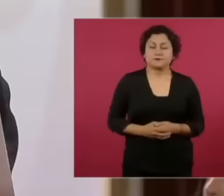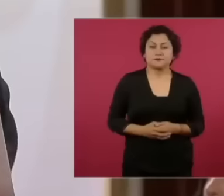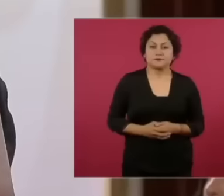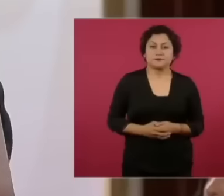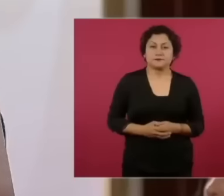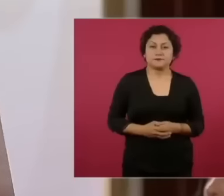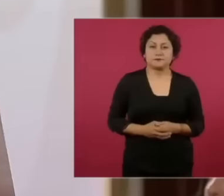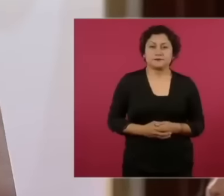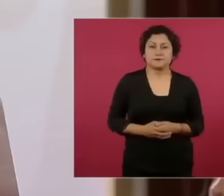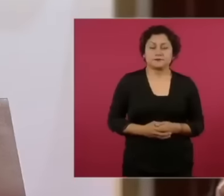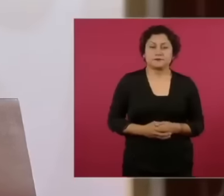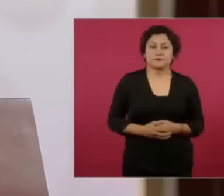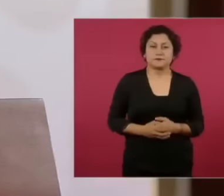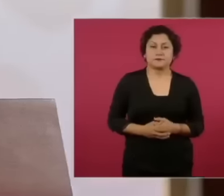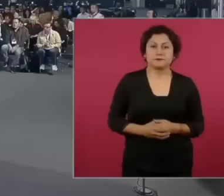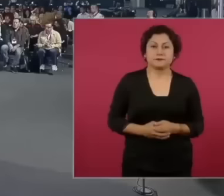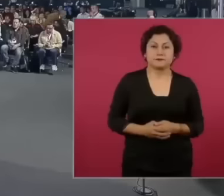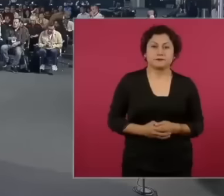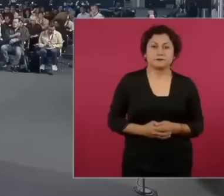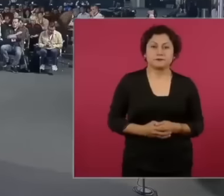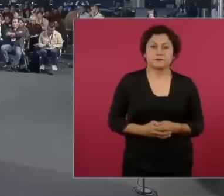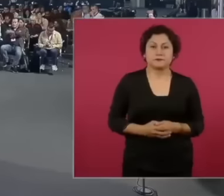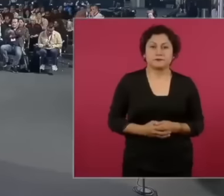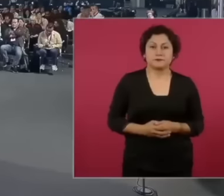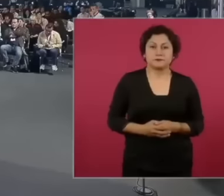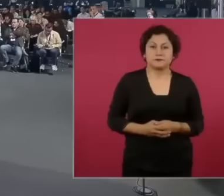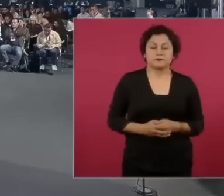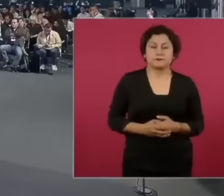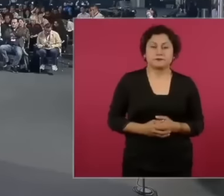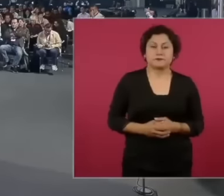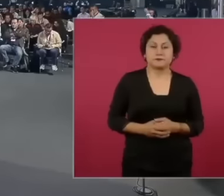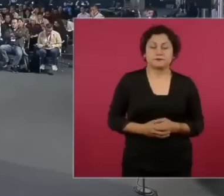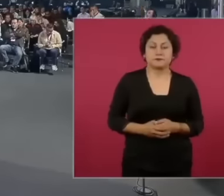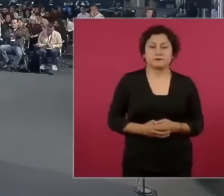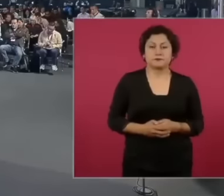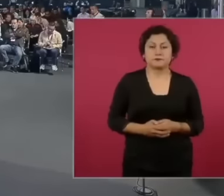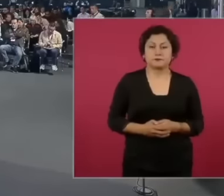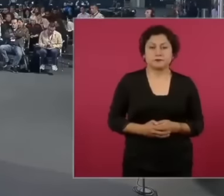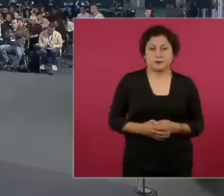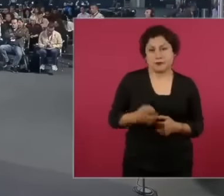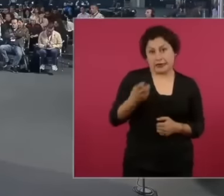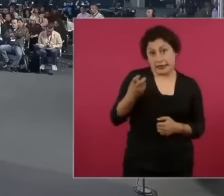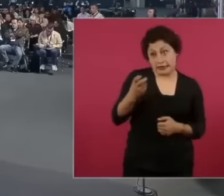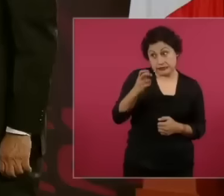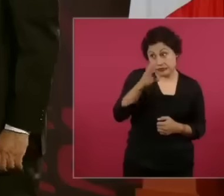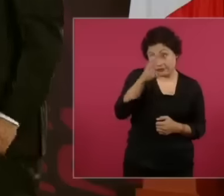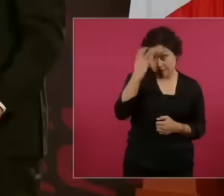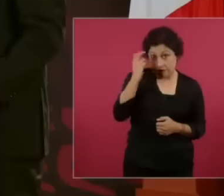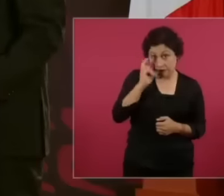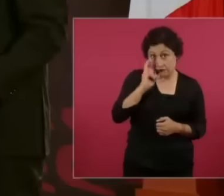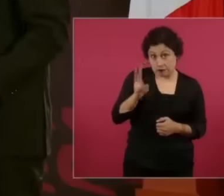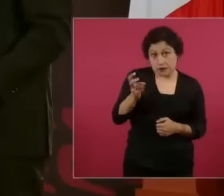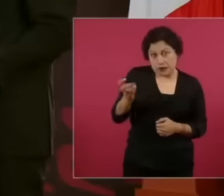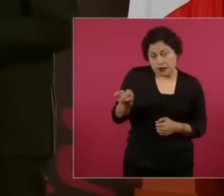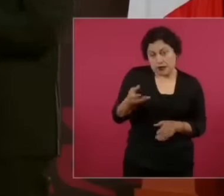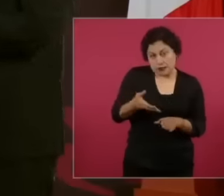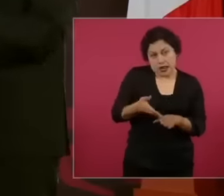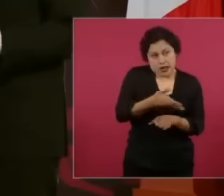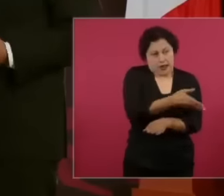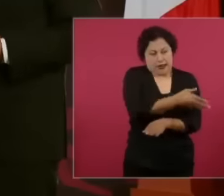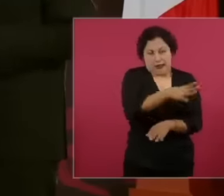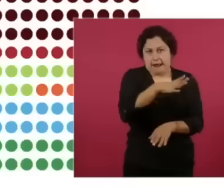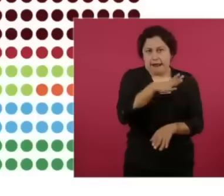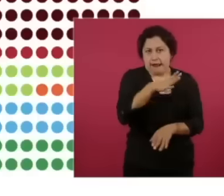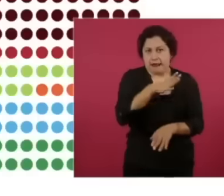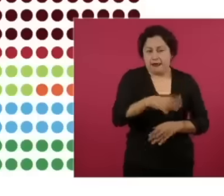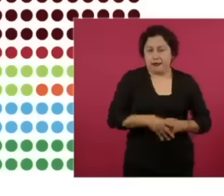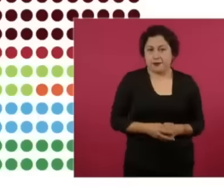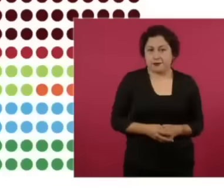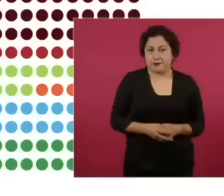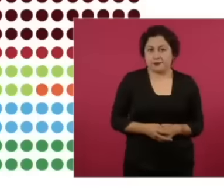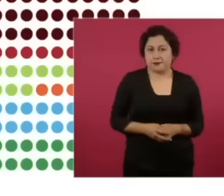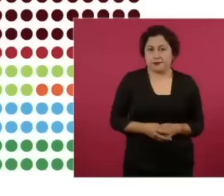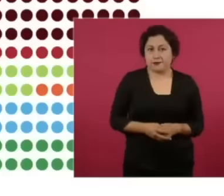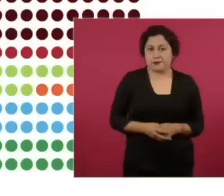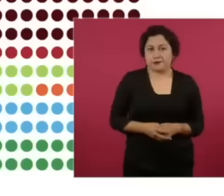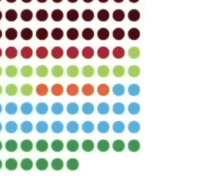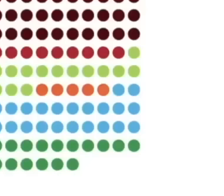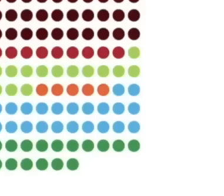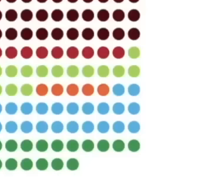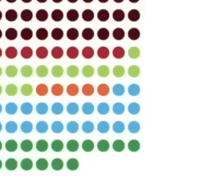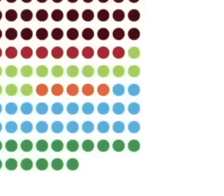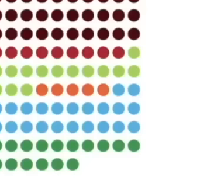and Eh This was what it was before and also at that time there was no means of